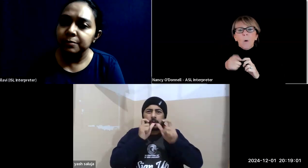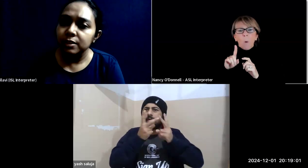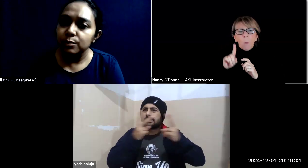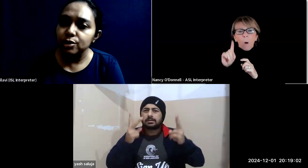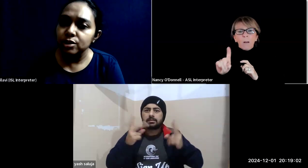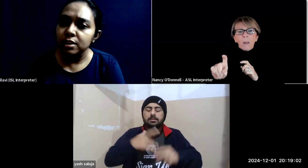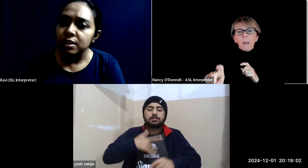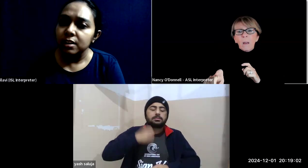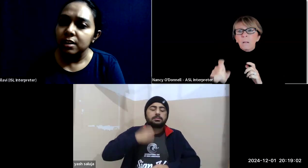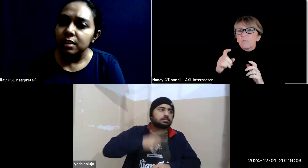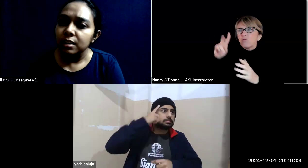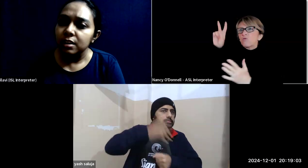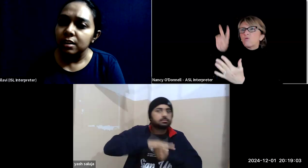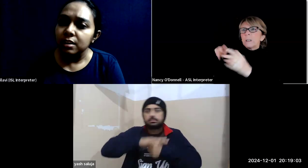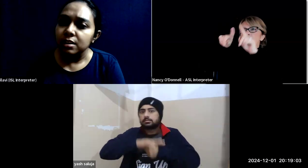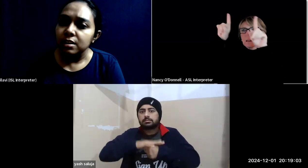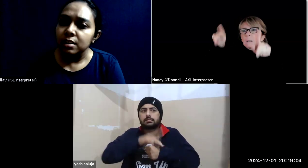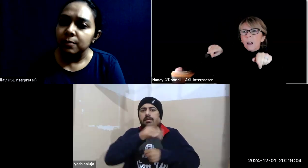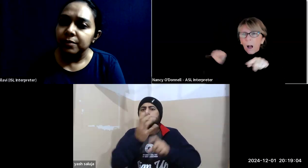Vision.